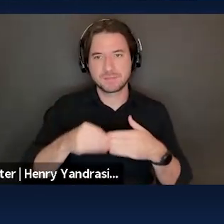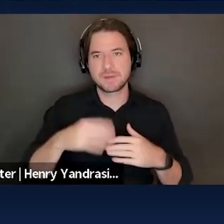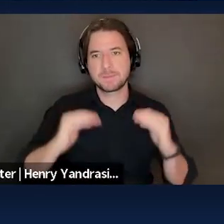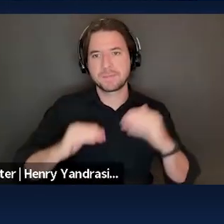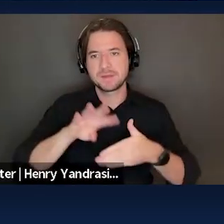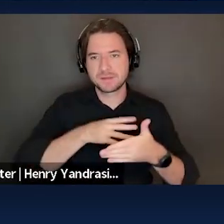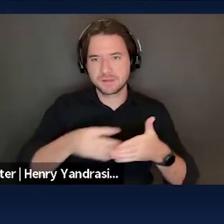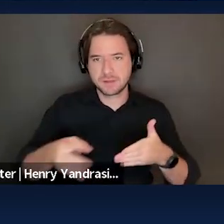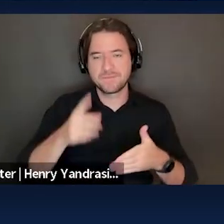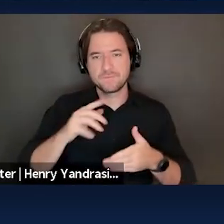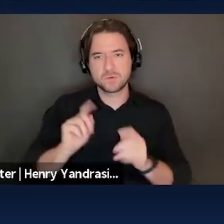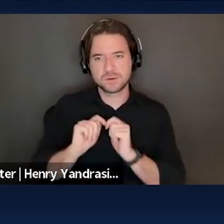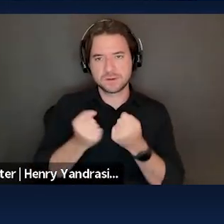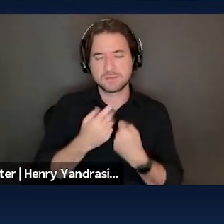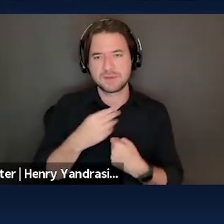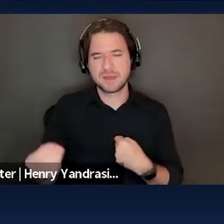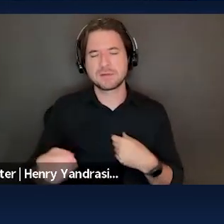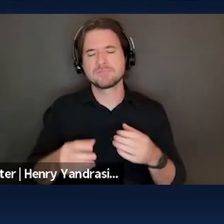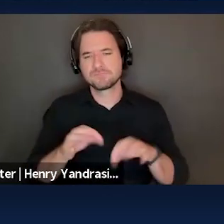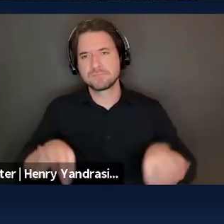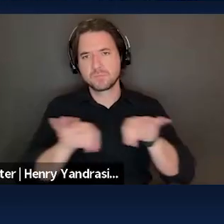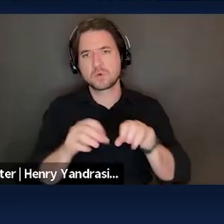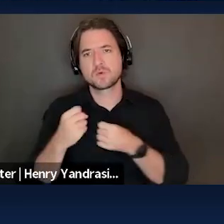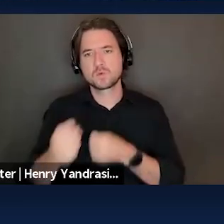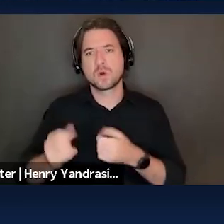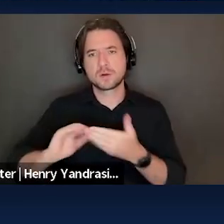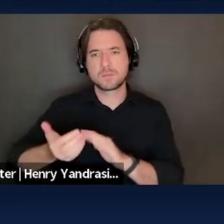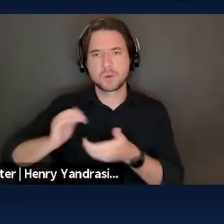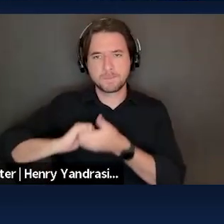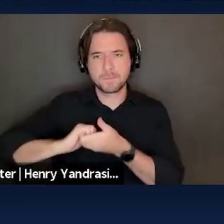And the importance of strong community partnerships, because our clients are truly.